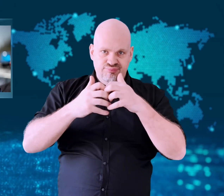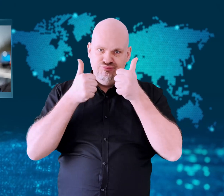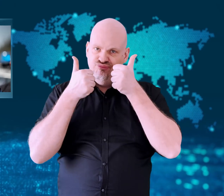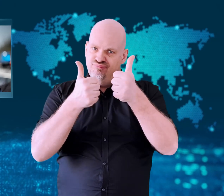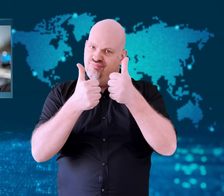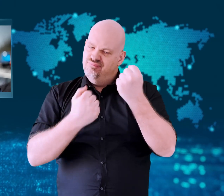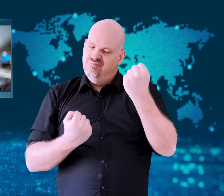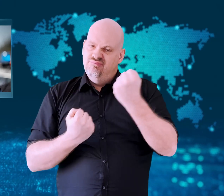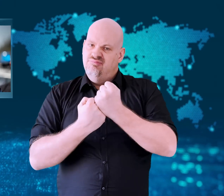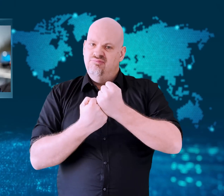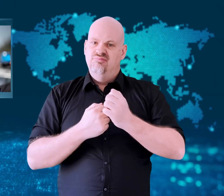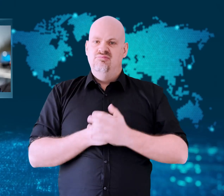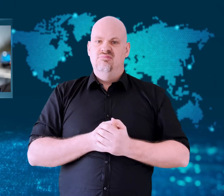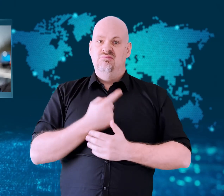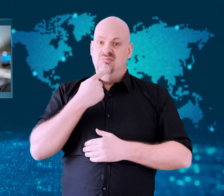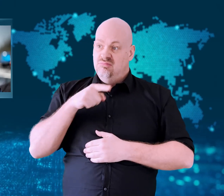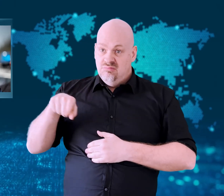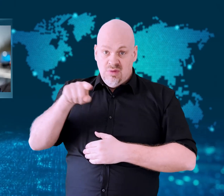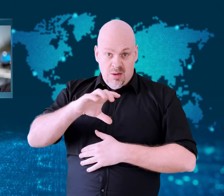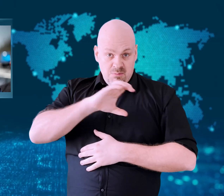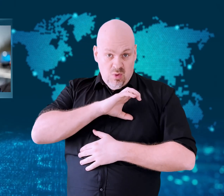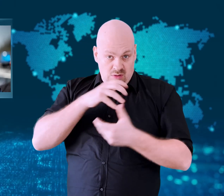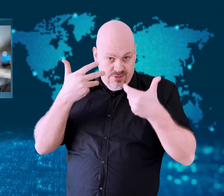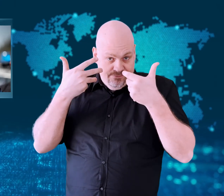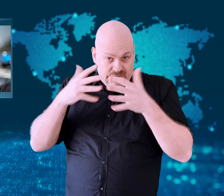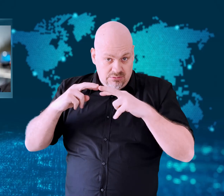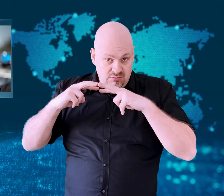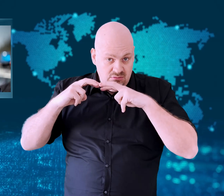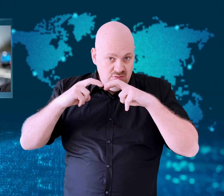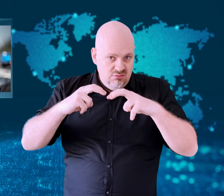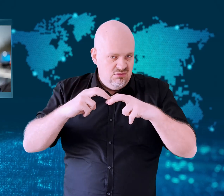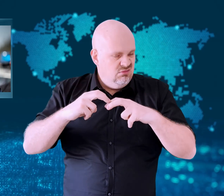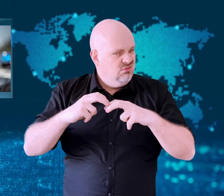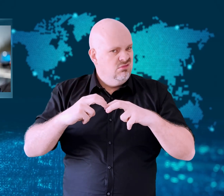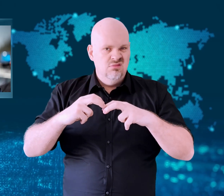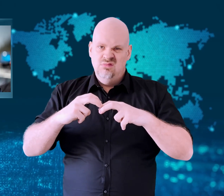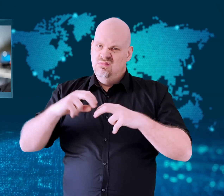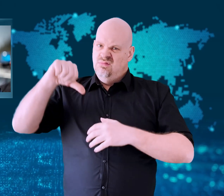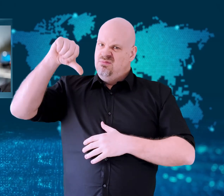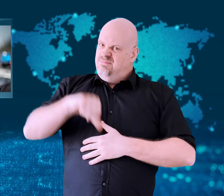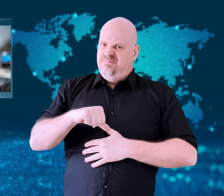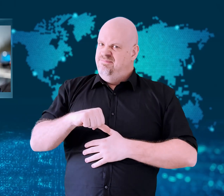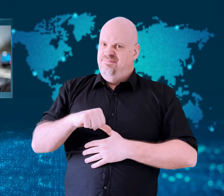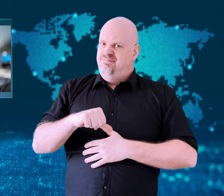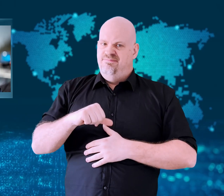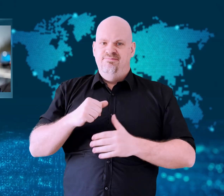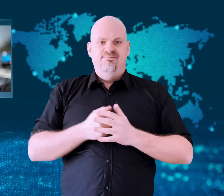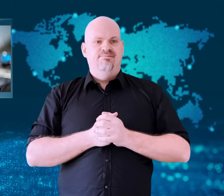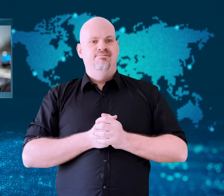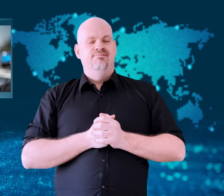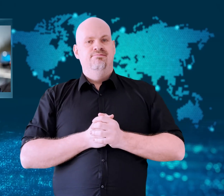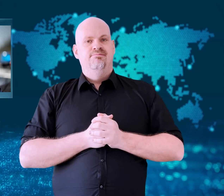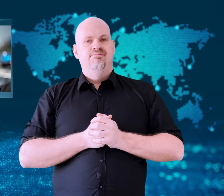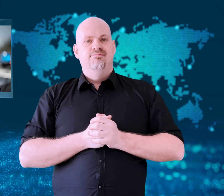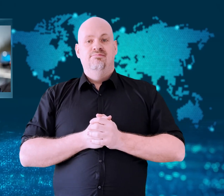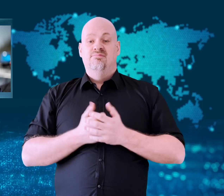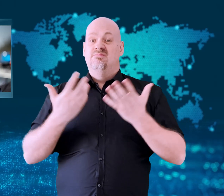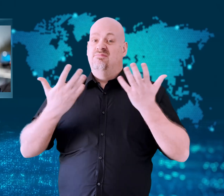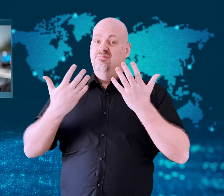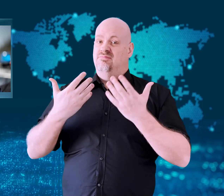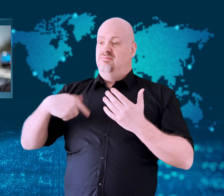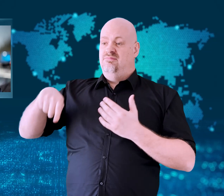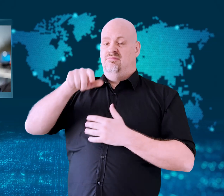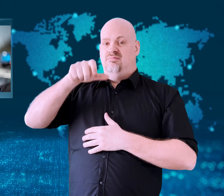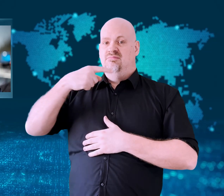supported the announcement and said that if the reports are true,